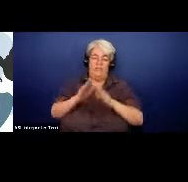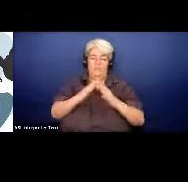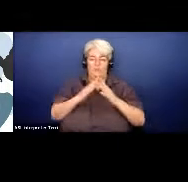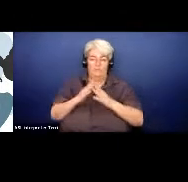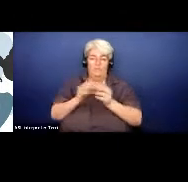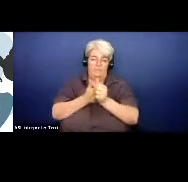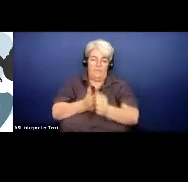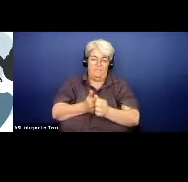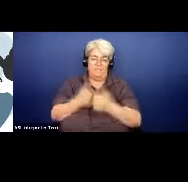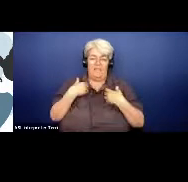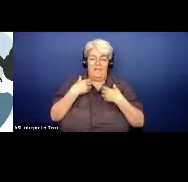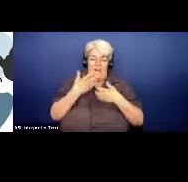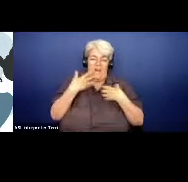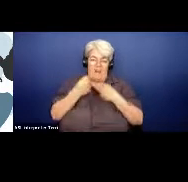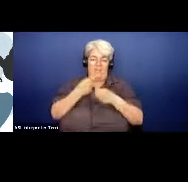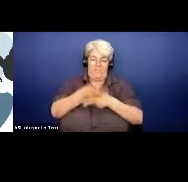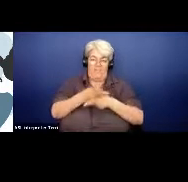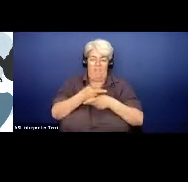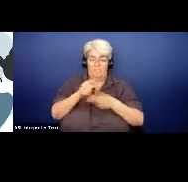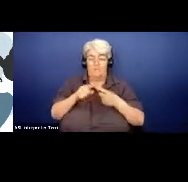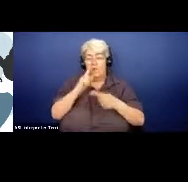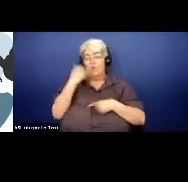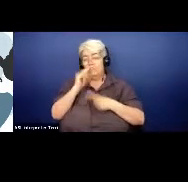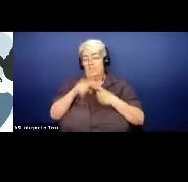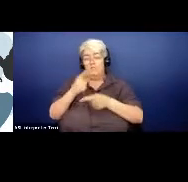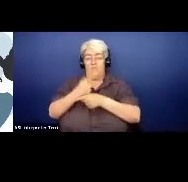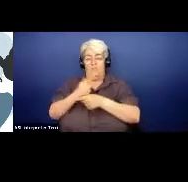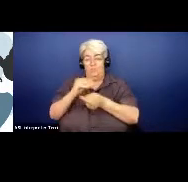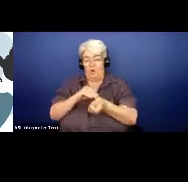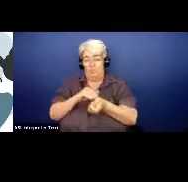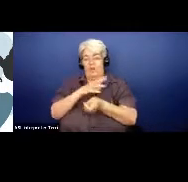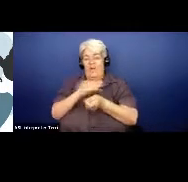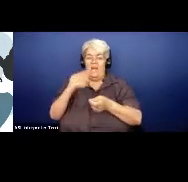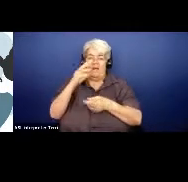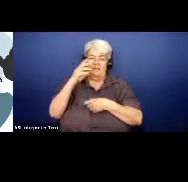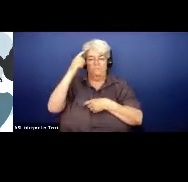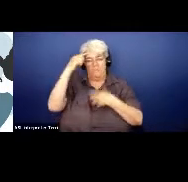care center that looks like the primary care as well as mental health and substance abuse